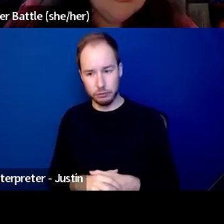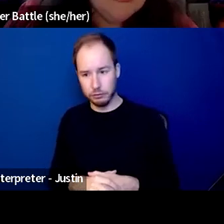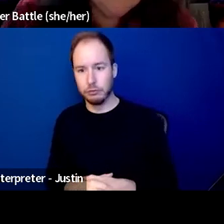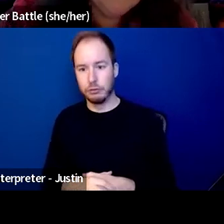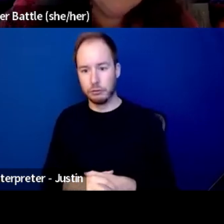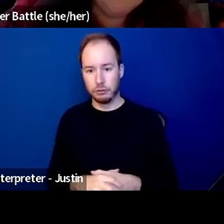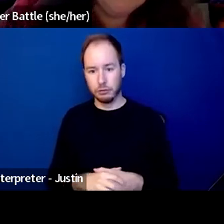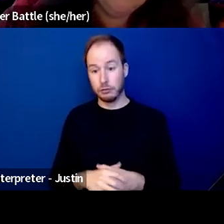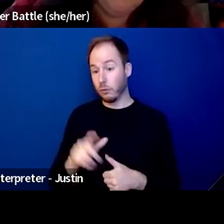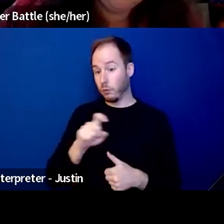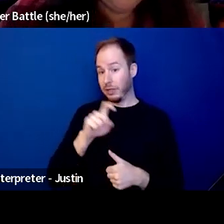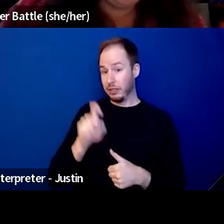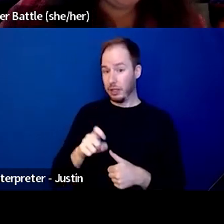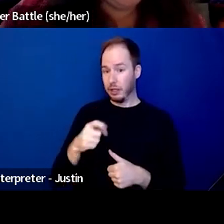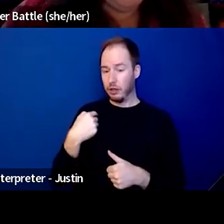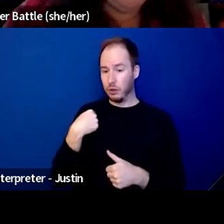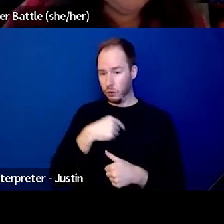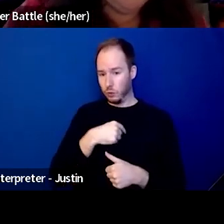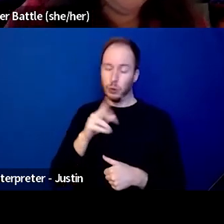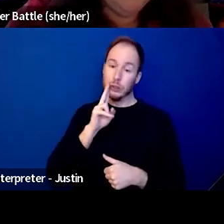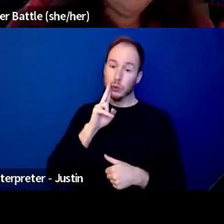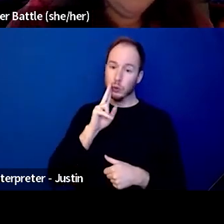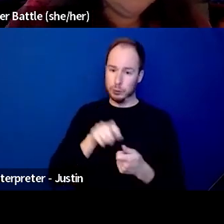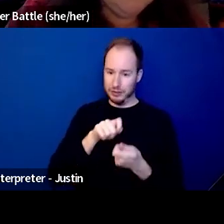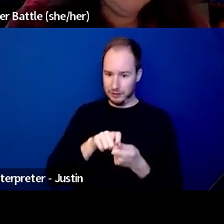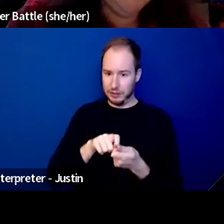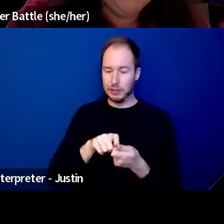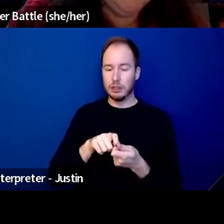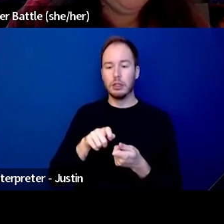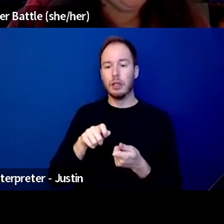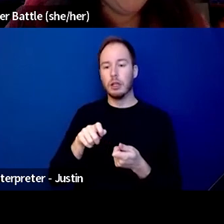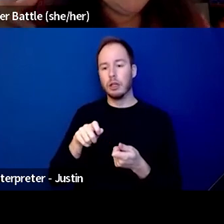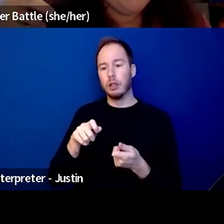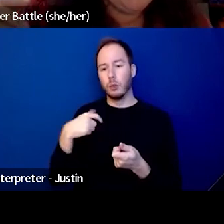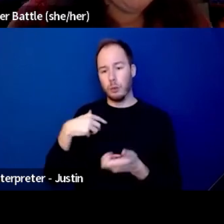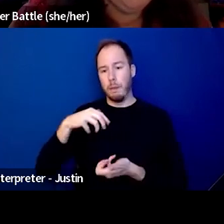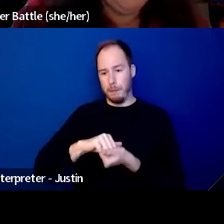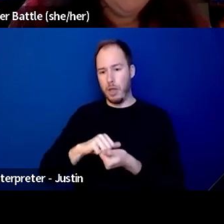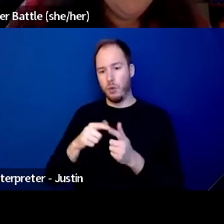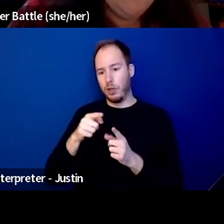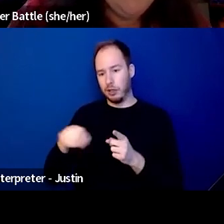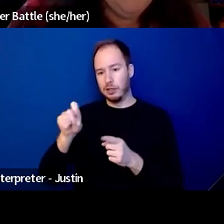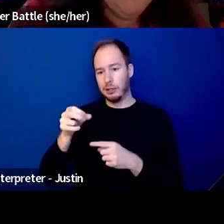In Texas, we're in Houston, specifically, and several other of our states, we're partnered through SAMHS as well.